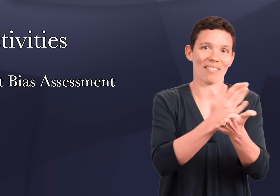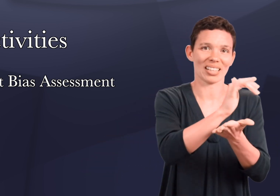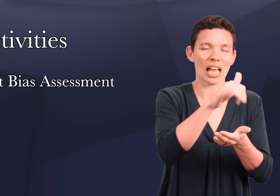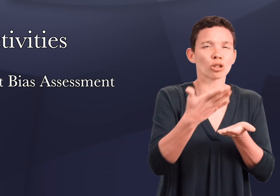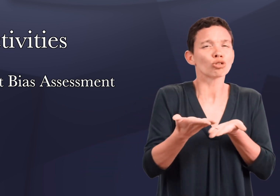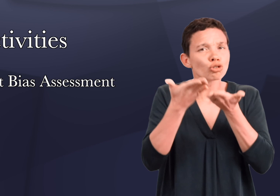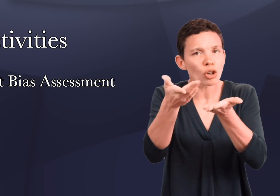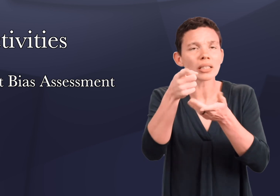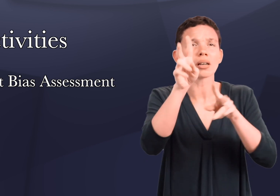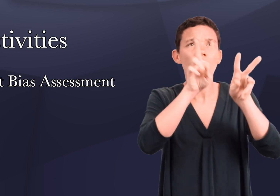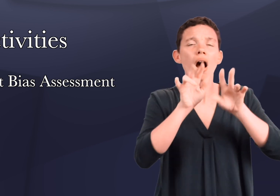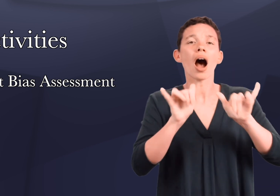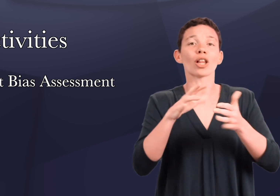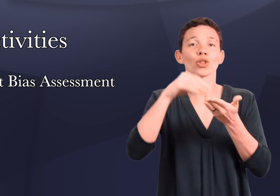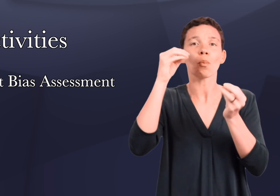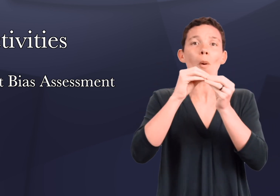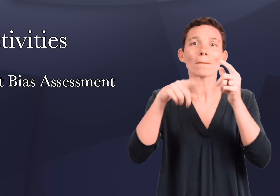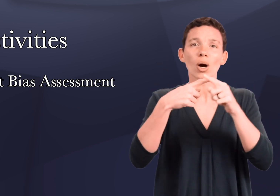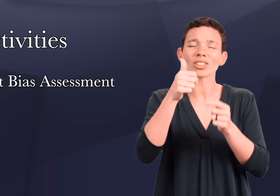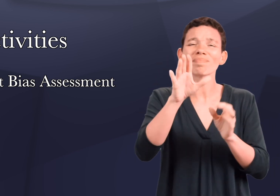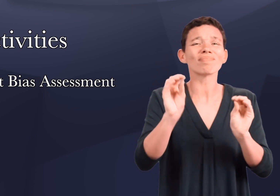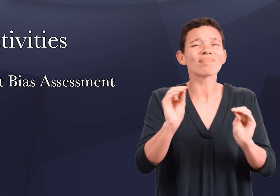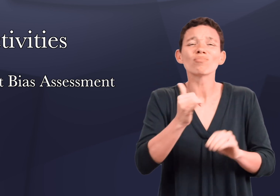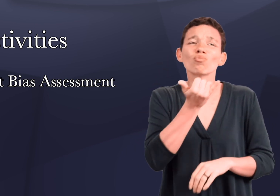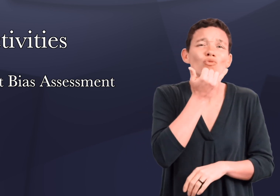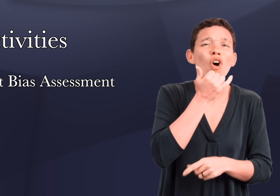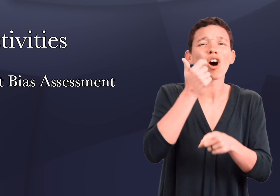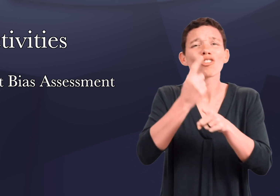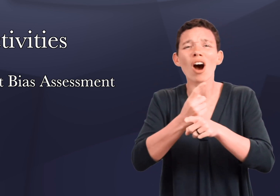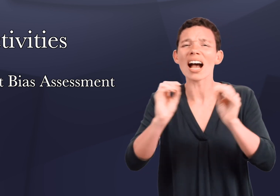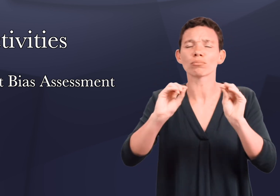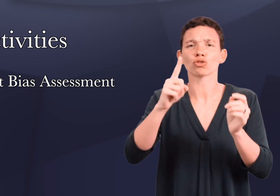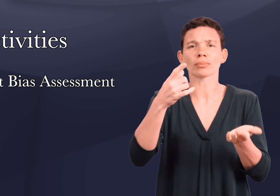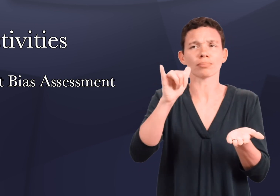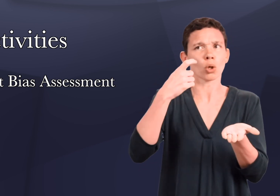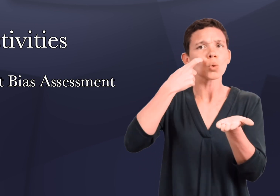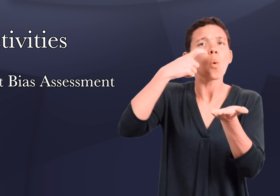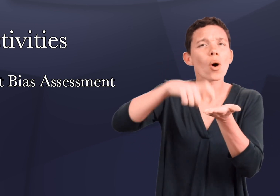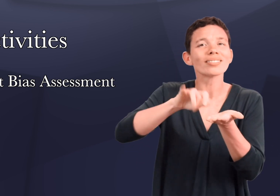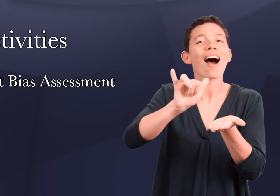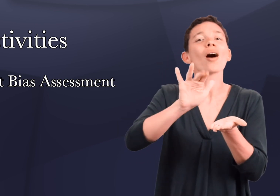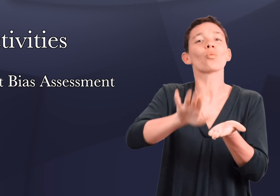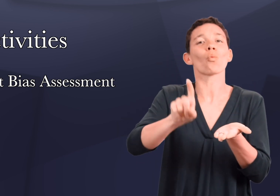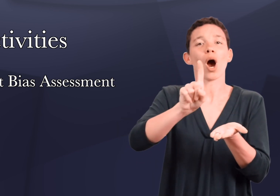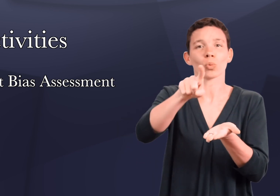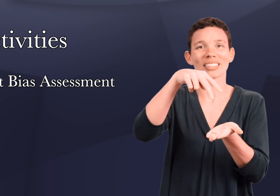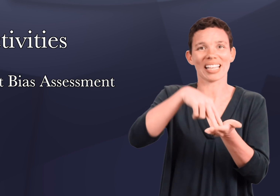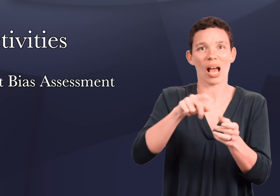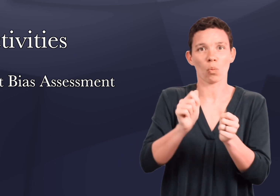I highly encourage you to take the assessment. It's free. It's an opportunity to learn about yourself. No right or wrong.